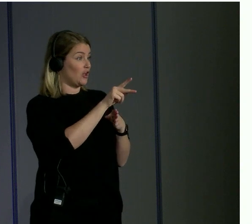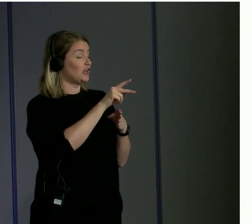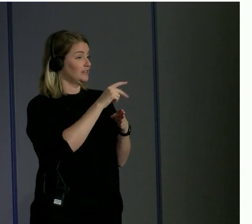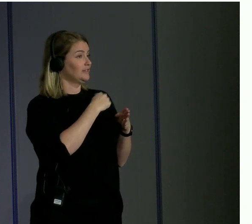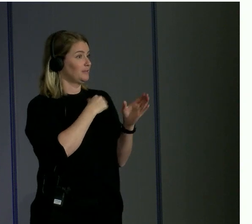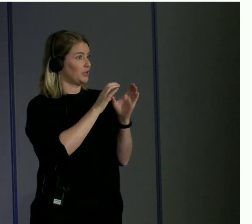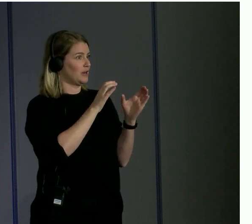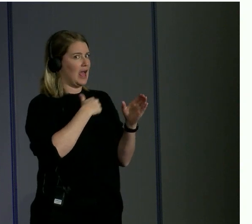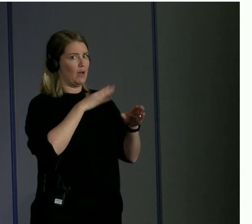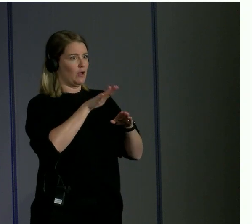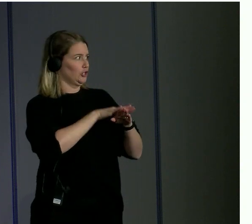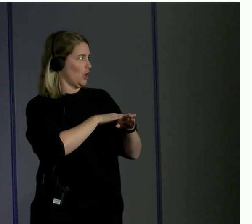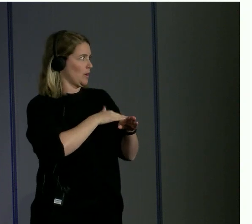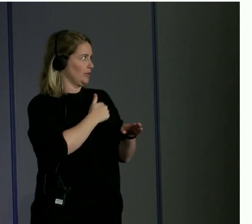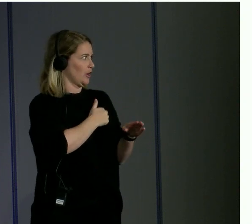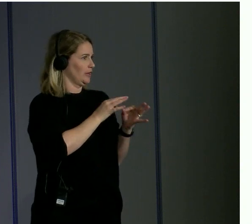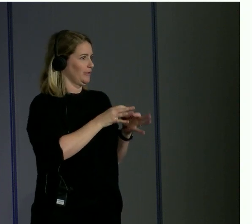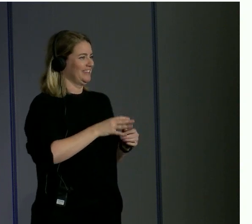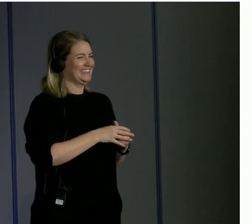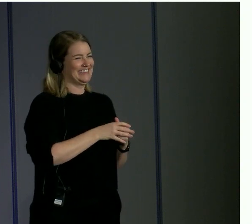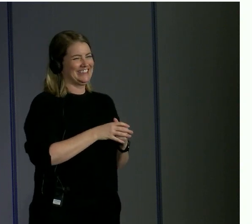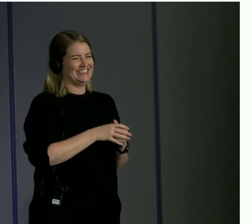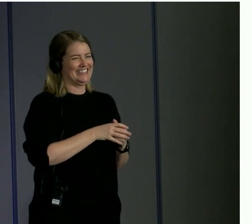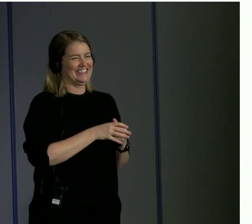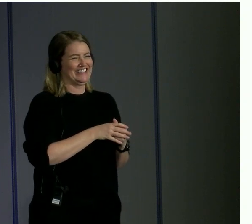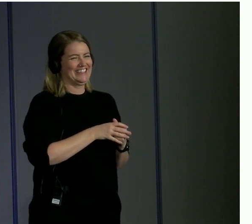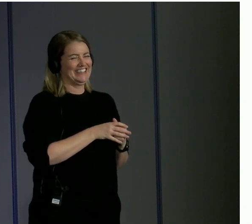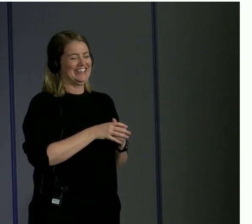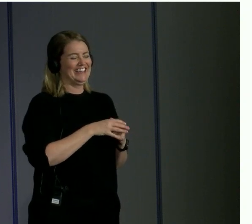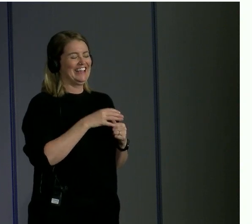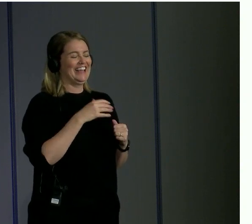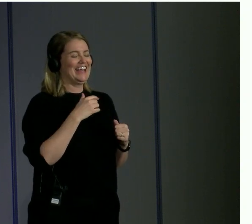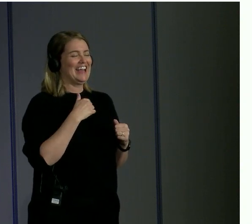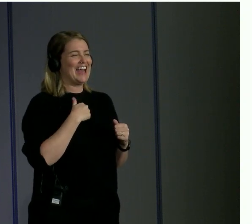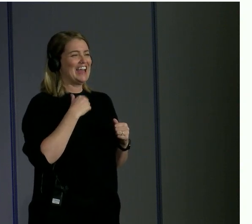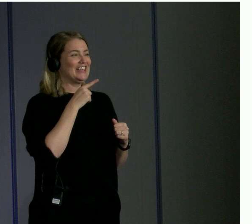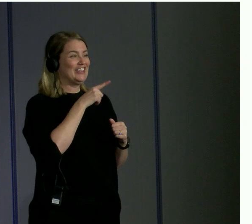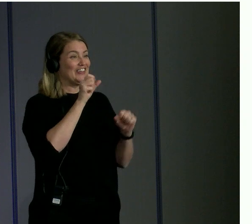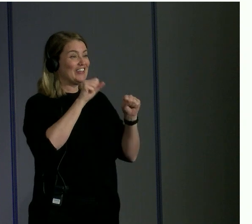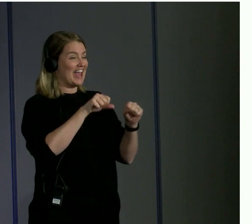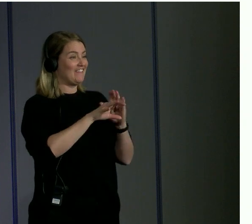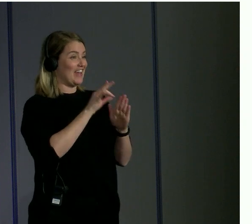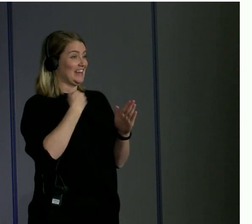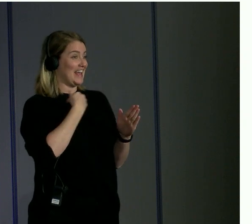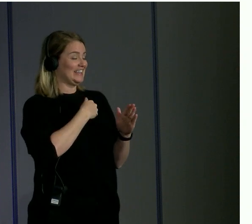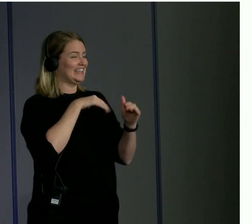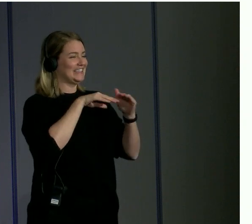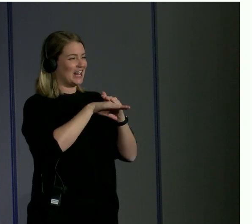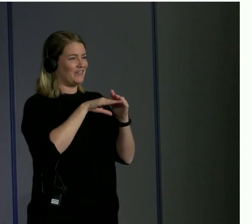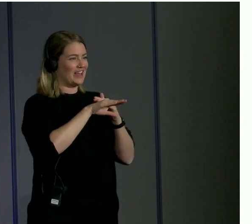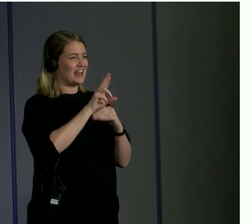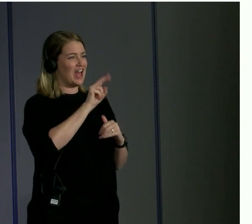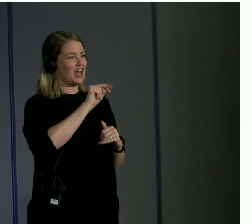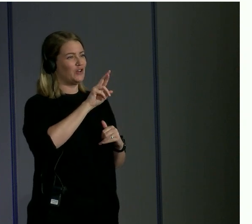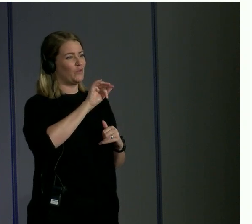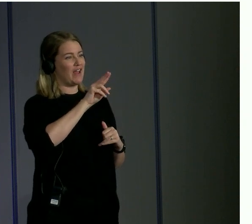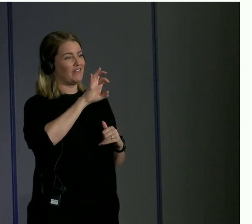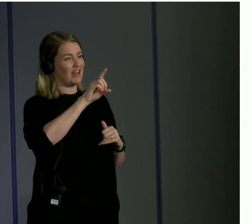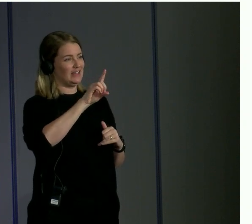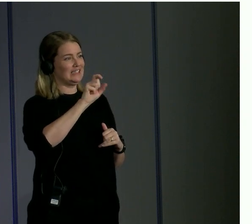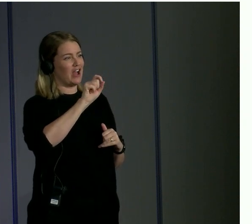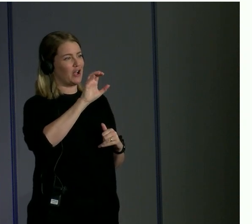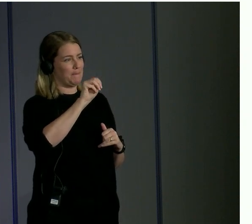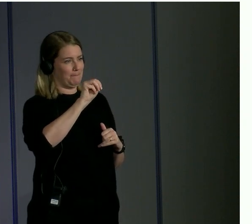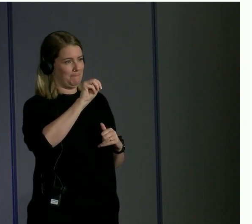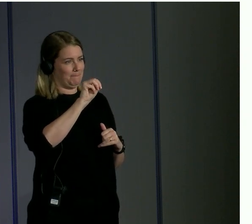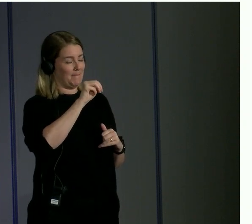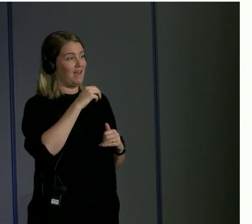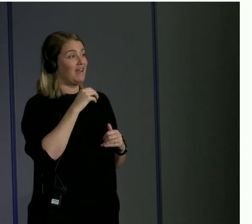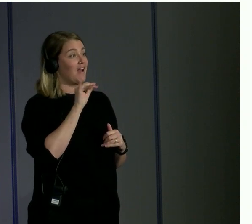to slow down. I apologize. You can find us at accessibility unraveled.com. You can email me